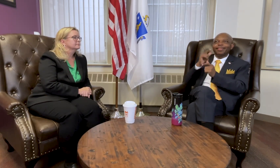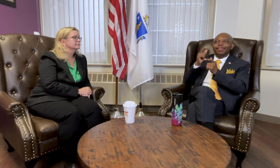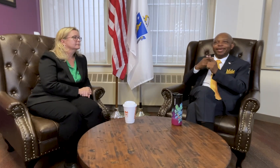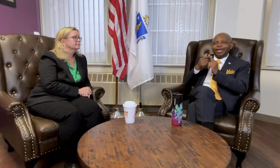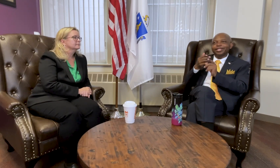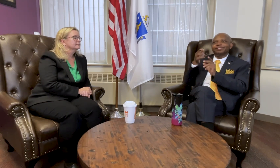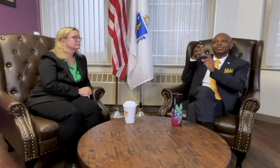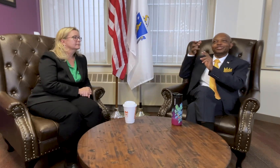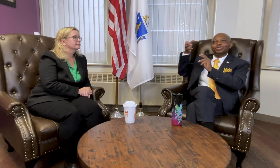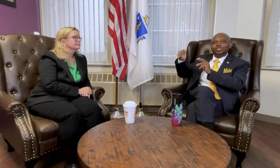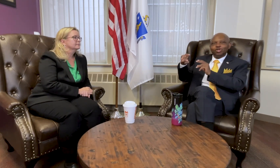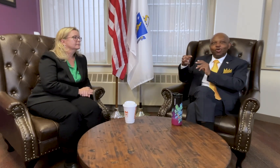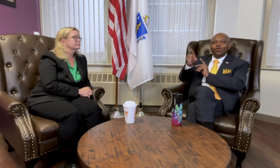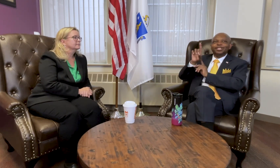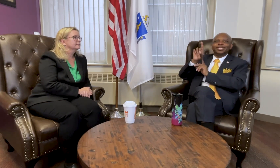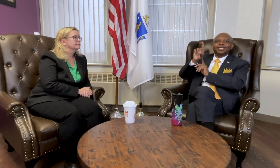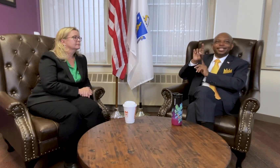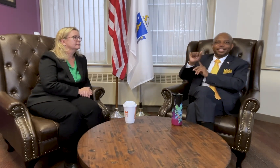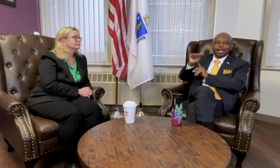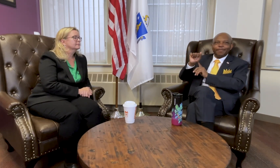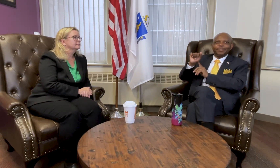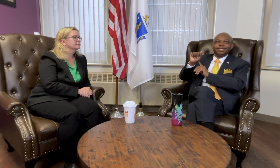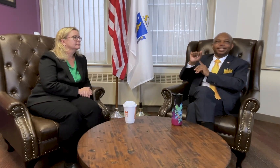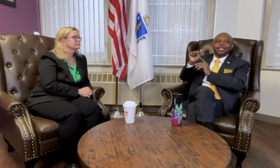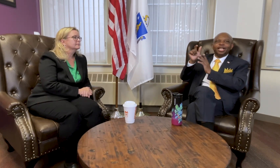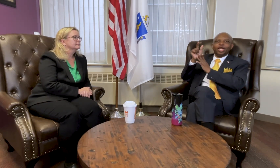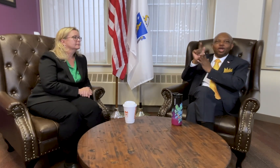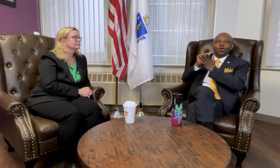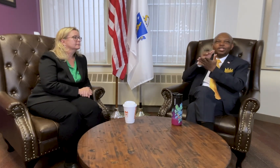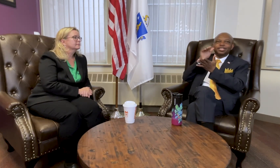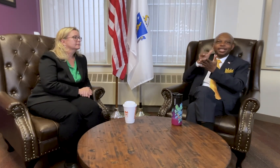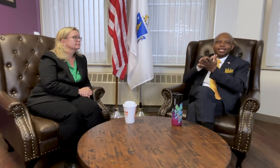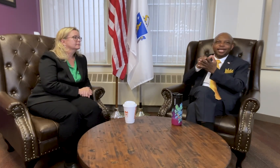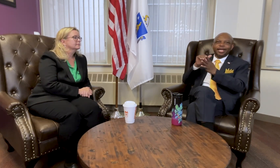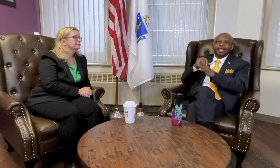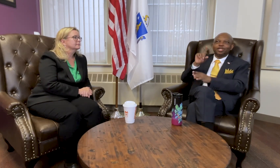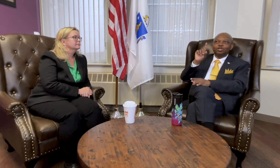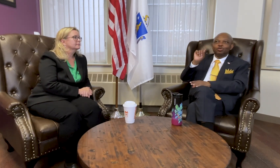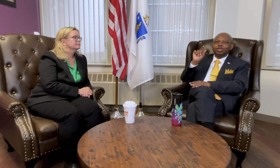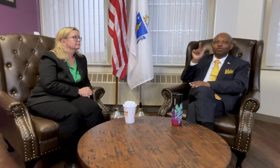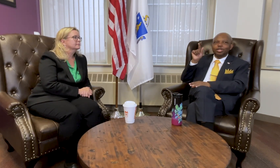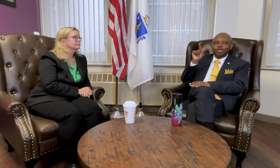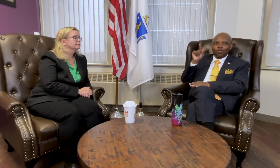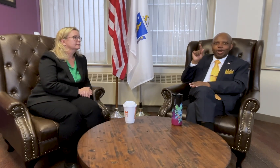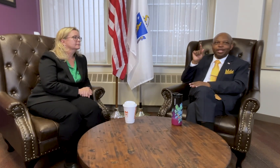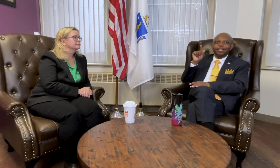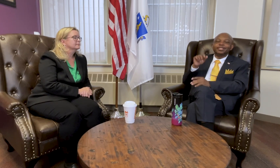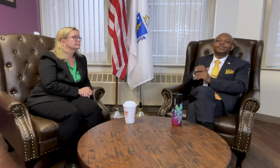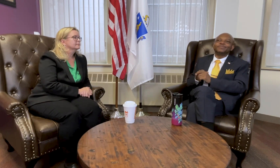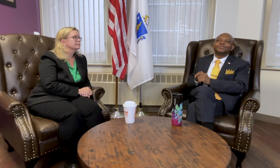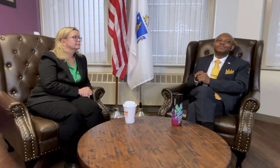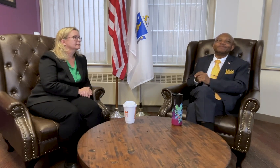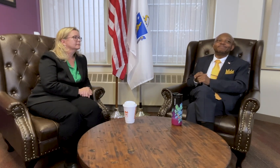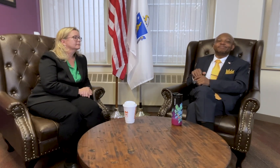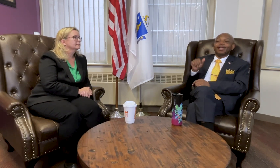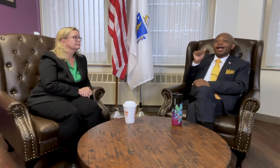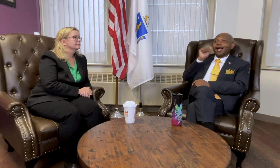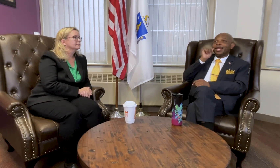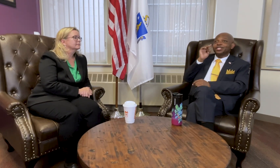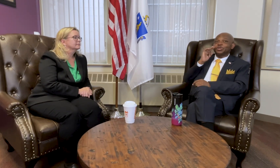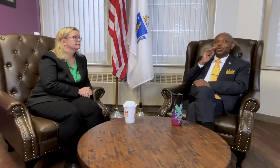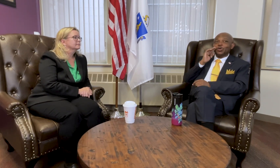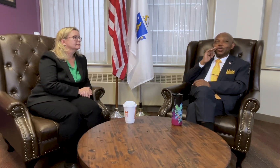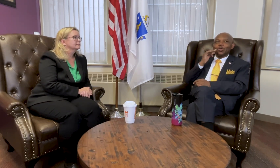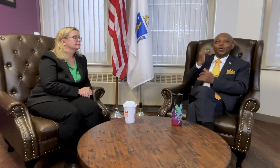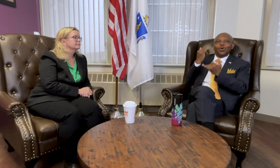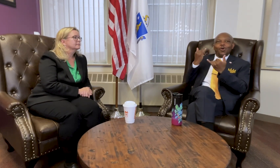then she transitioned over to the Disability Law Center in the year of 2021 and is now on staff